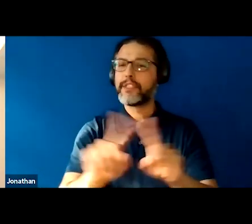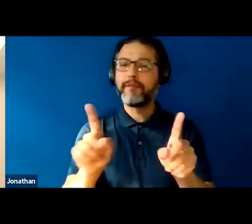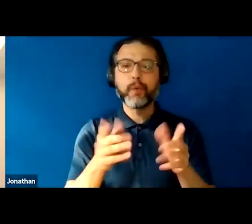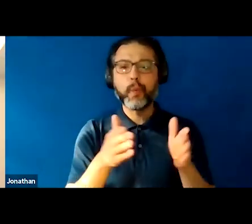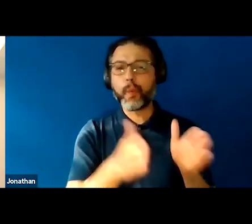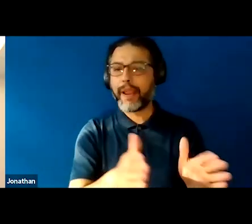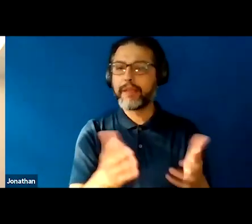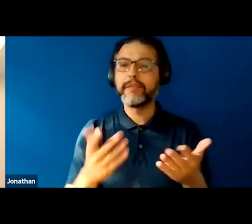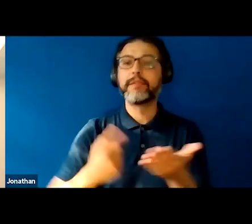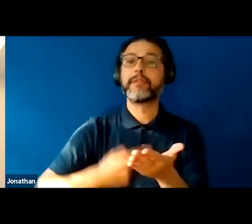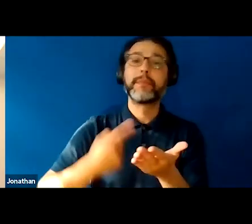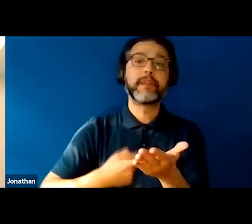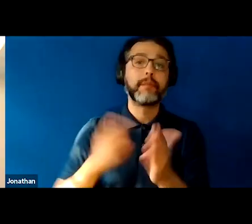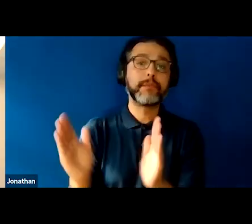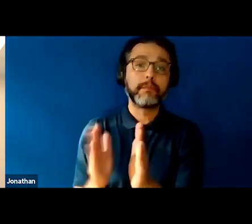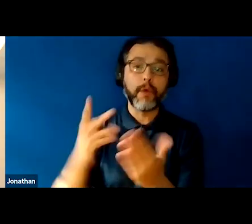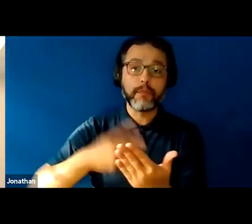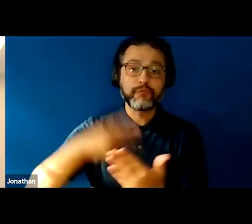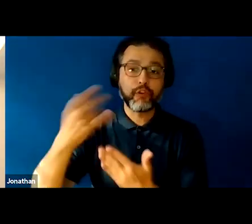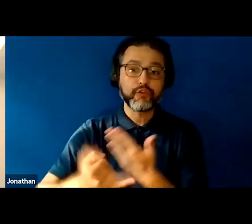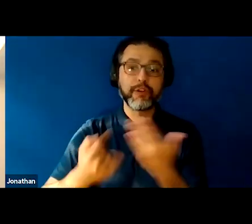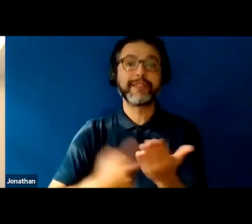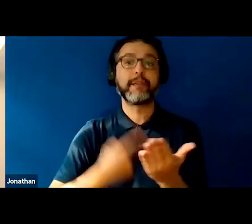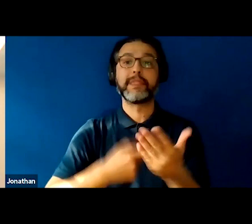projects or larger interventions.